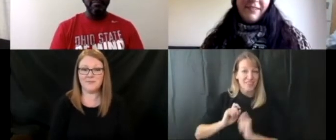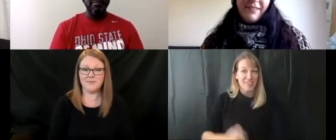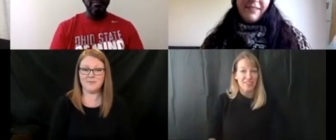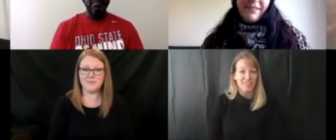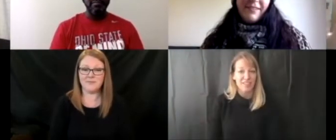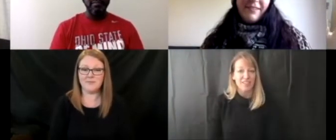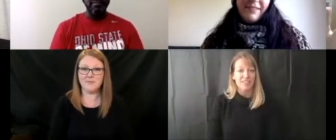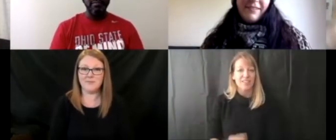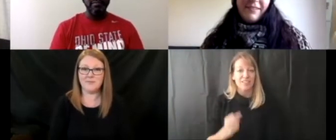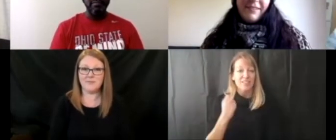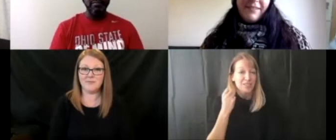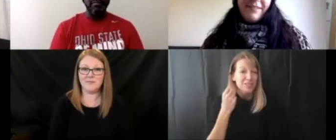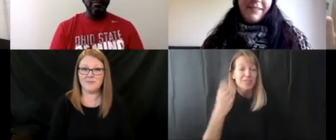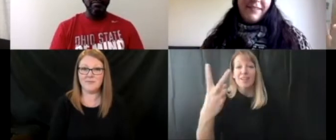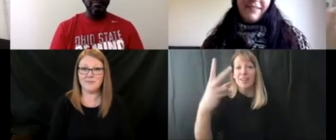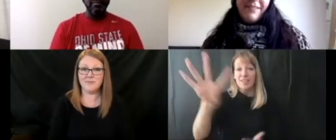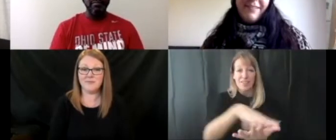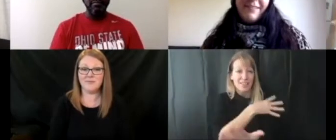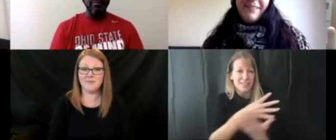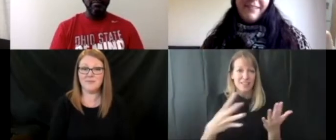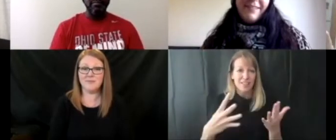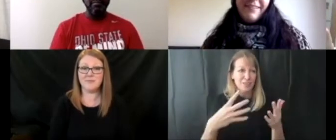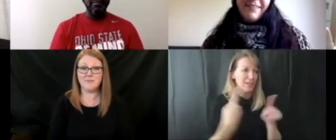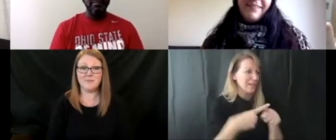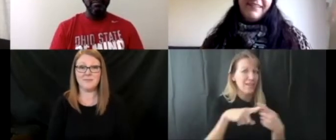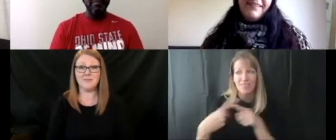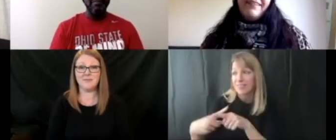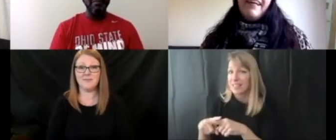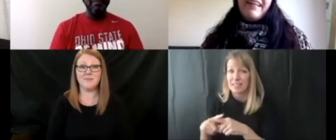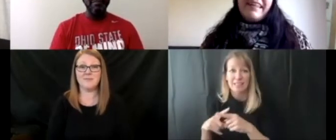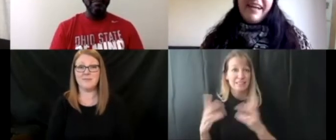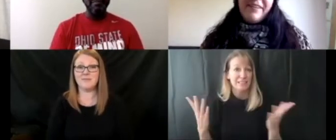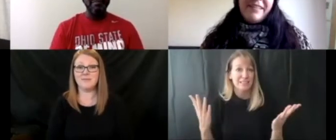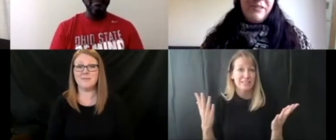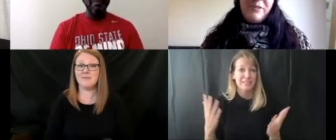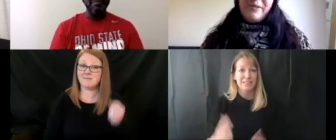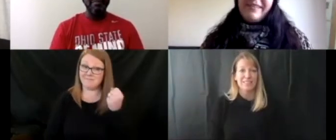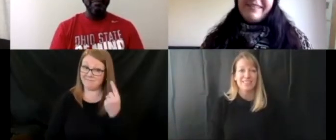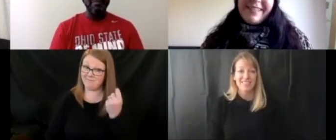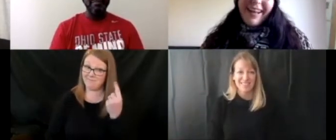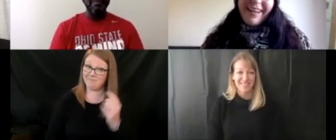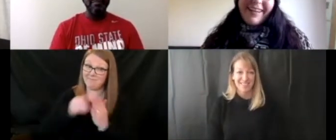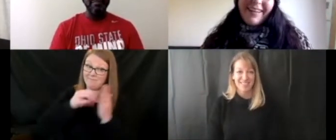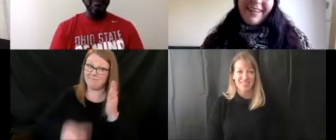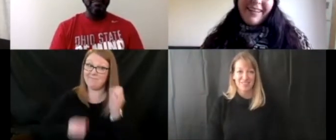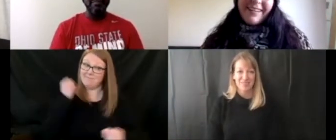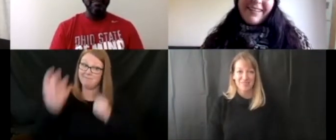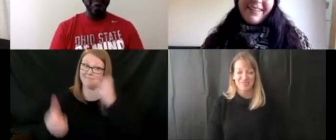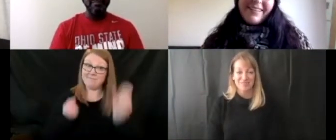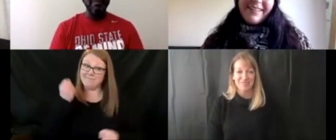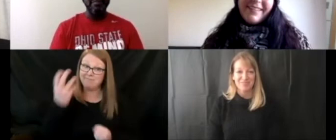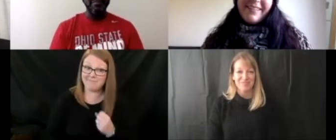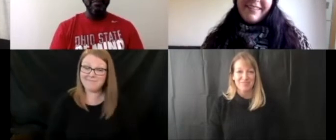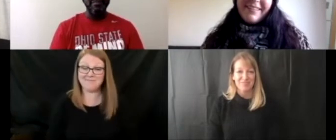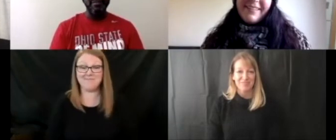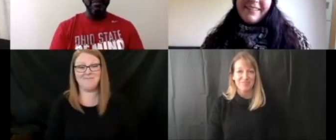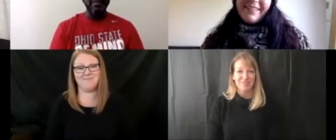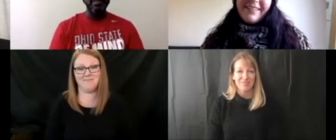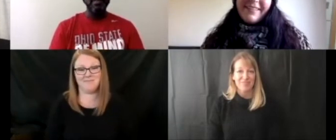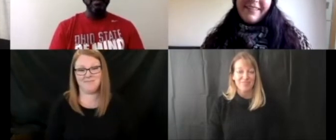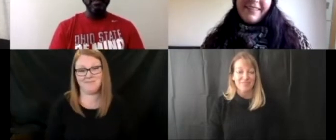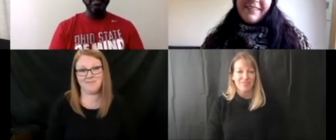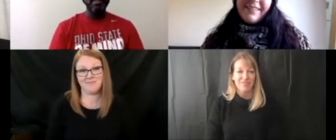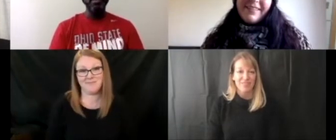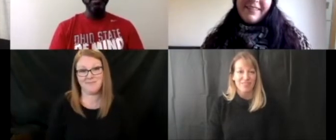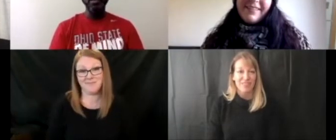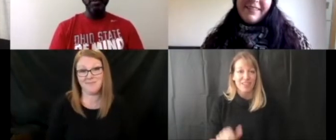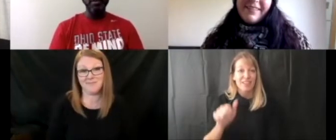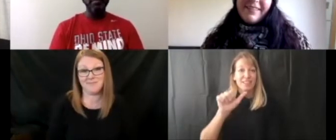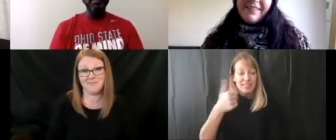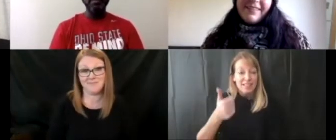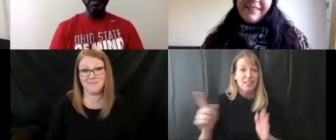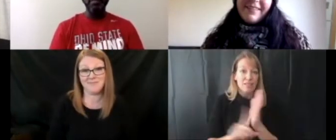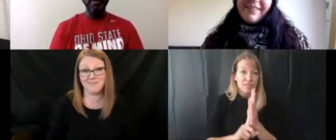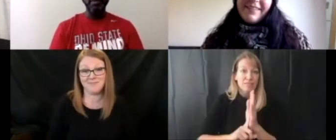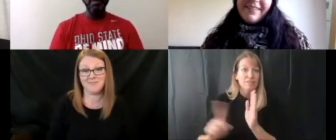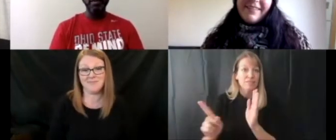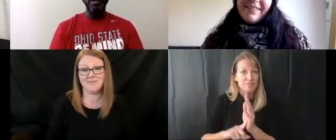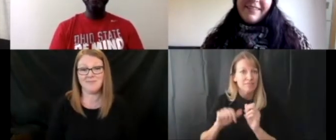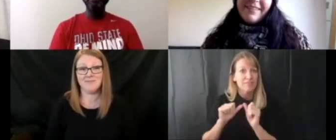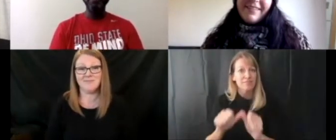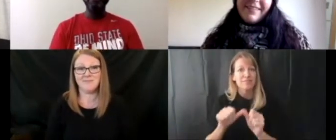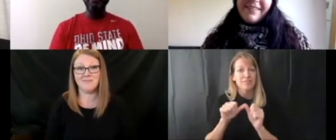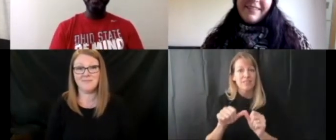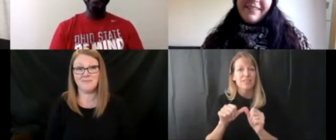12 scheduling conflicts 11 students signing ten alarms beeping i'll turn them off myself